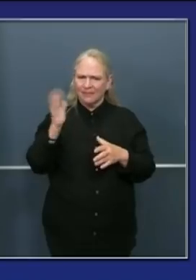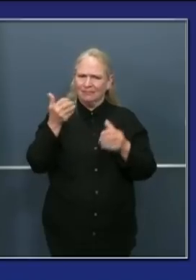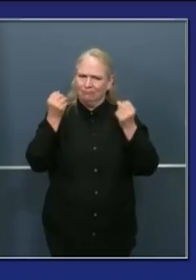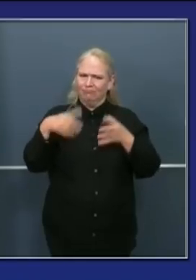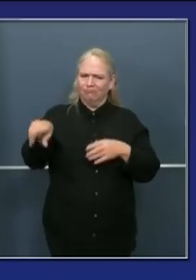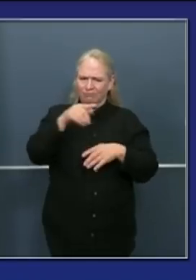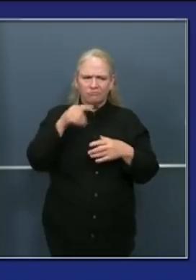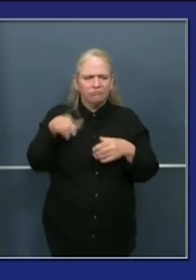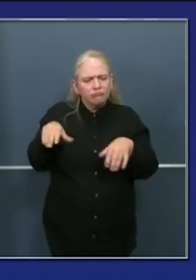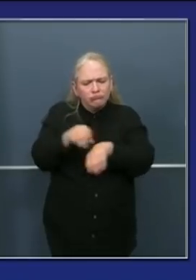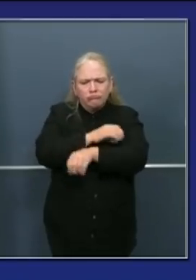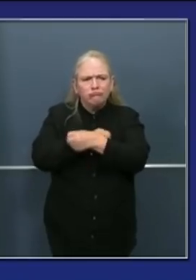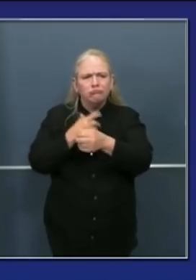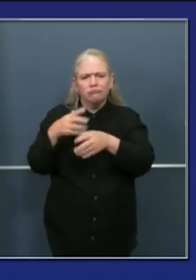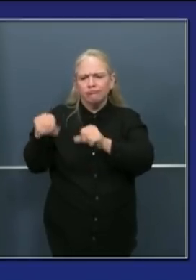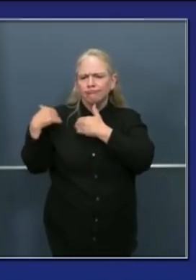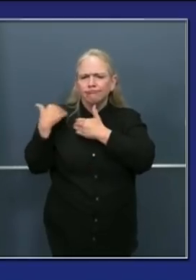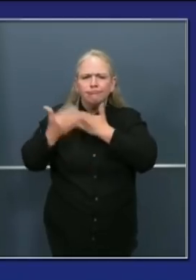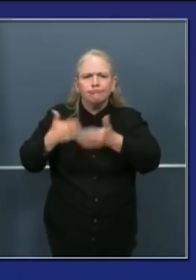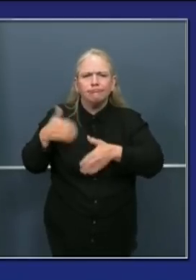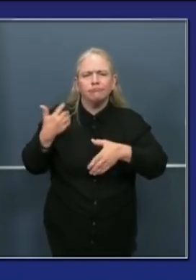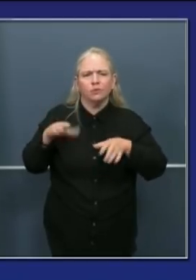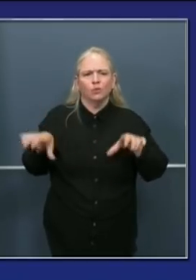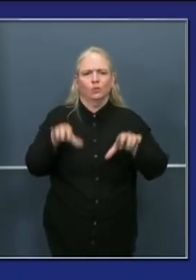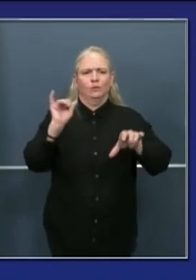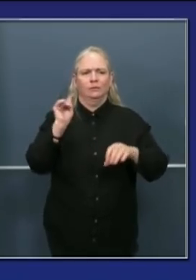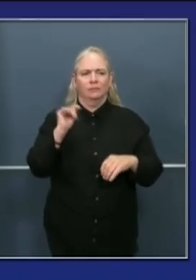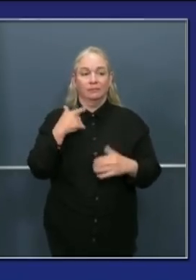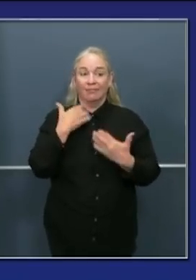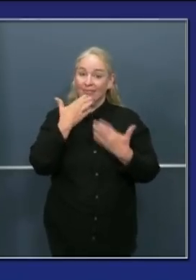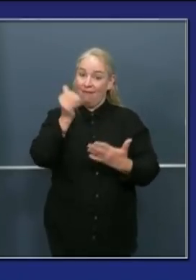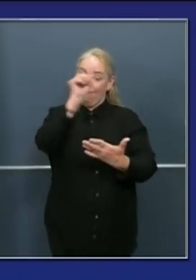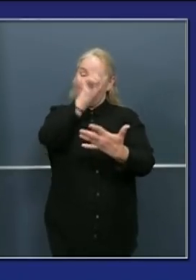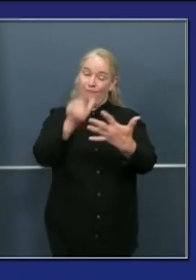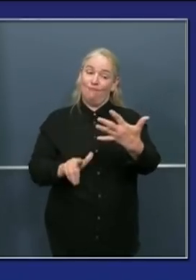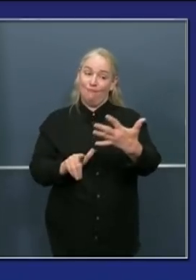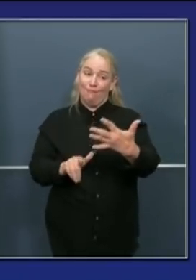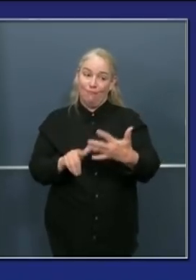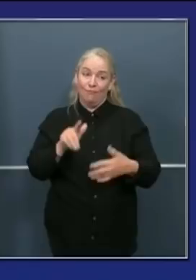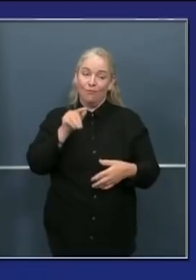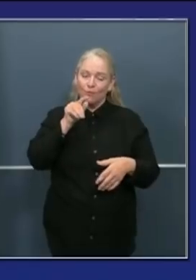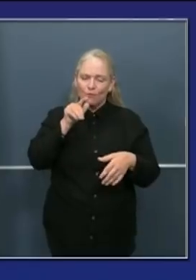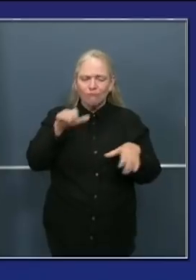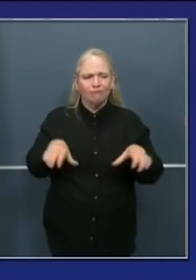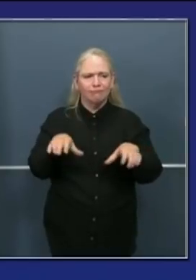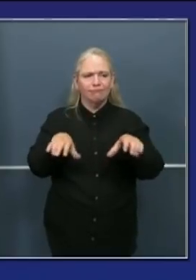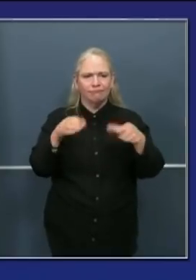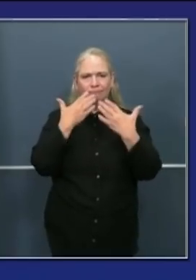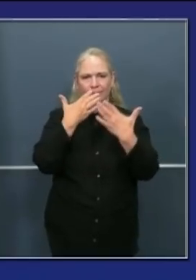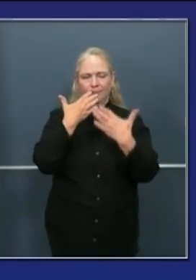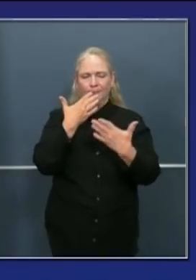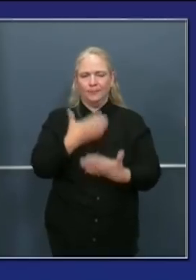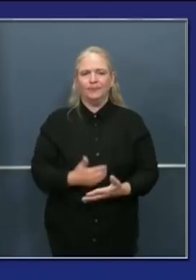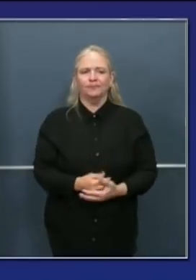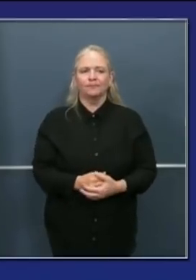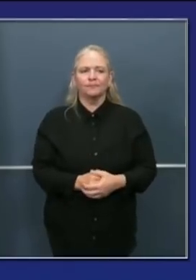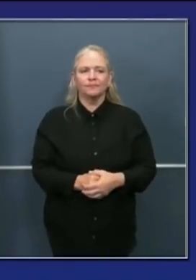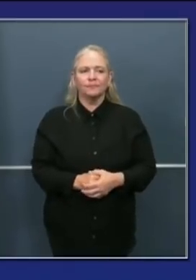IN THE CITY FOR THEIR WORK. EVERYBODY IS MOVING, THEY'RE TAKING ACTION AS WE'RE VERY,